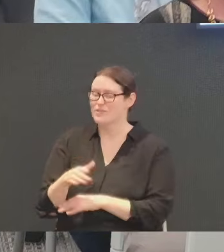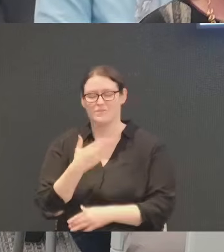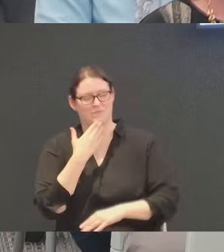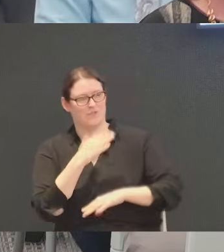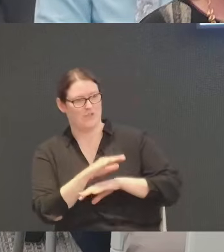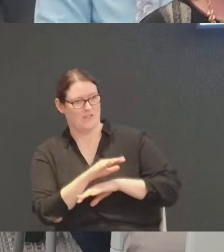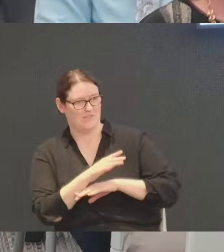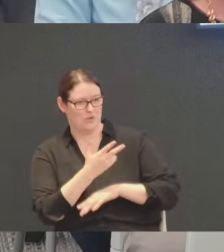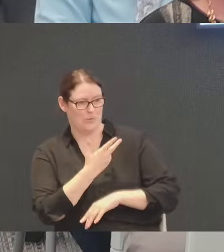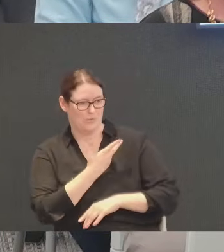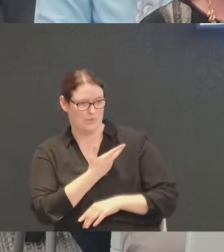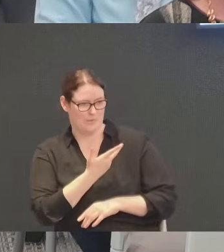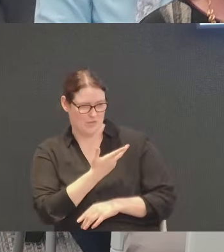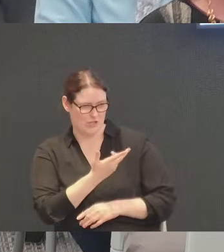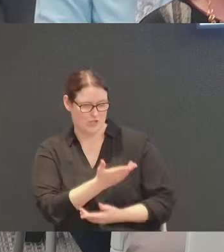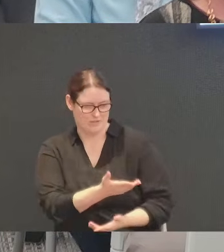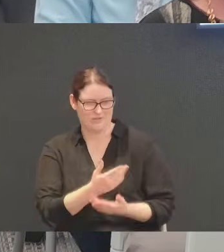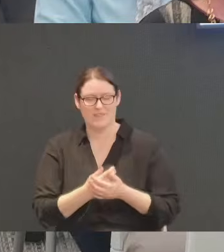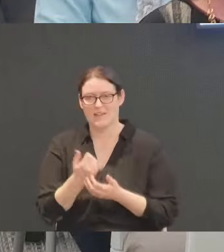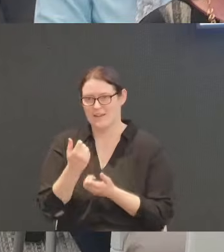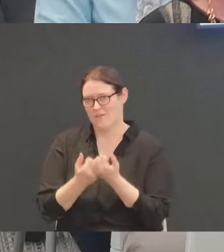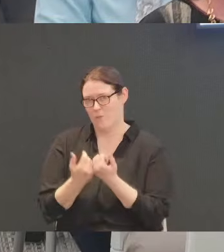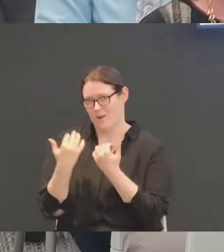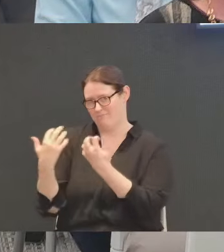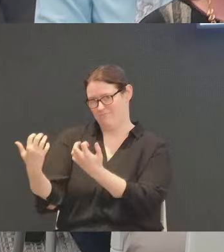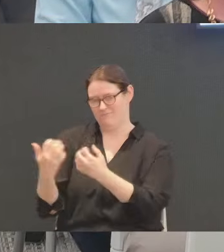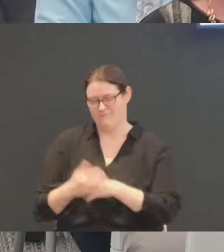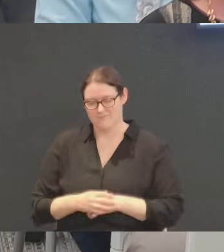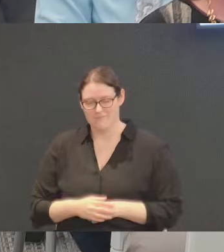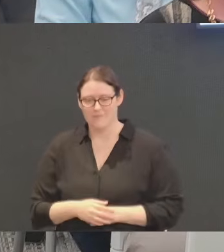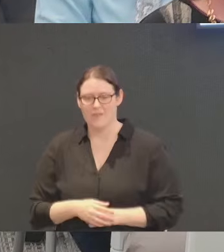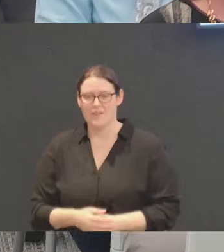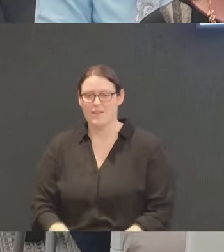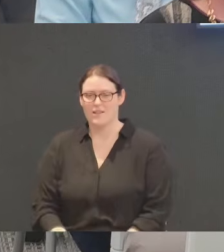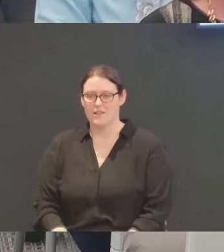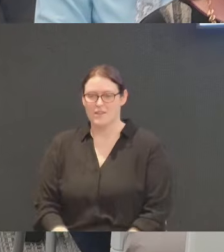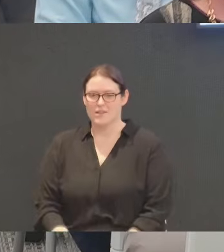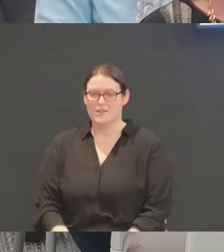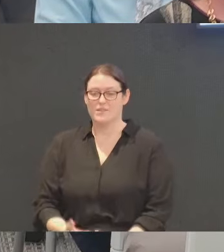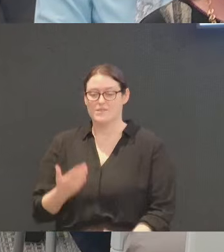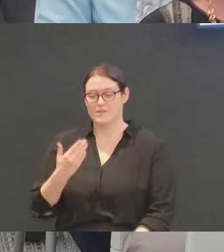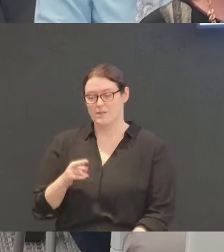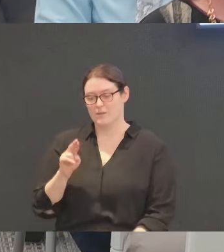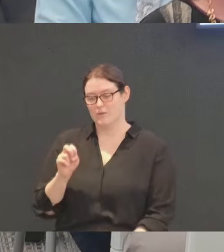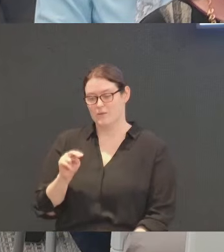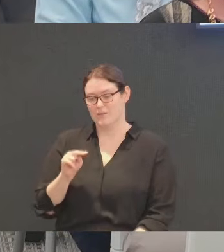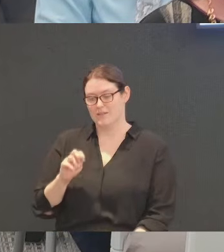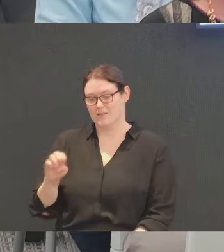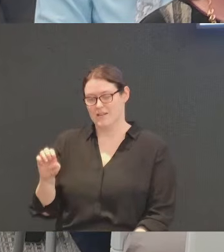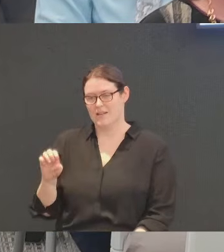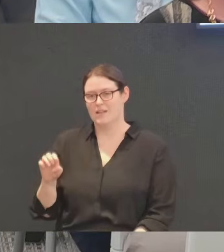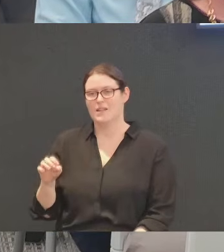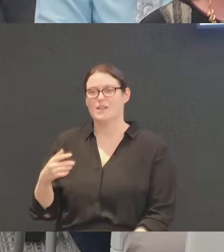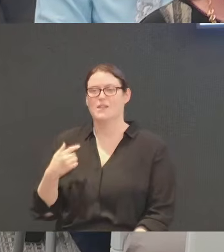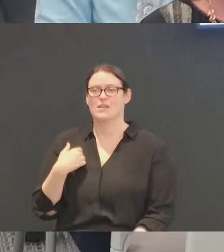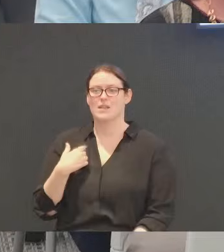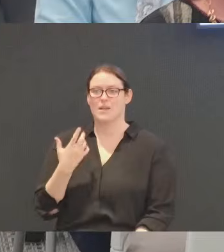Commissioners and everyone present. My name is Renee Harris Winbush. I'm been a foster mother off